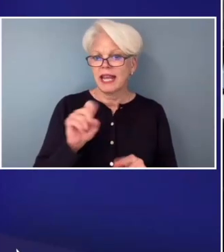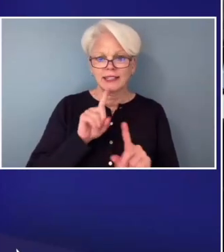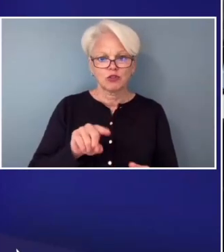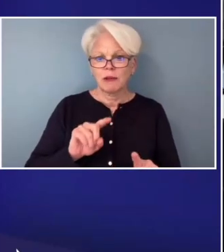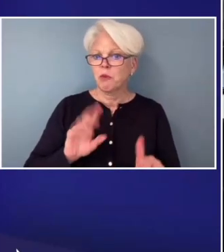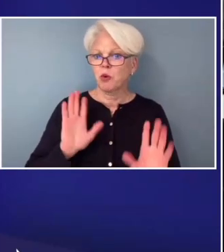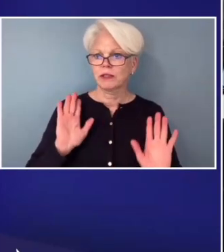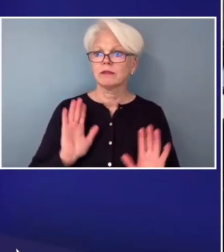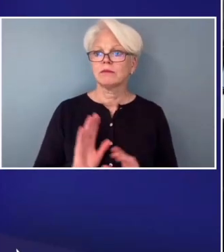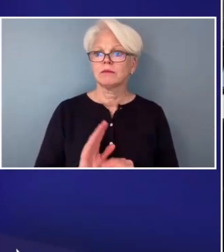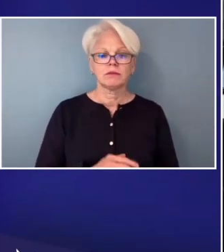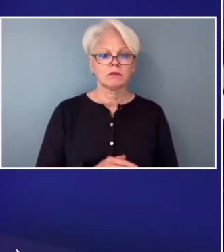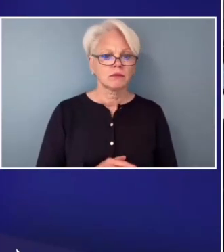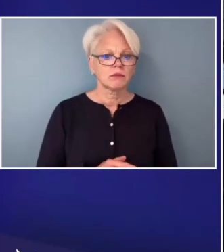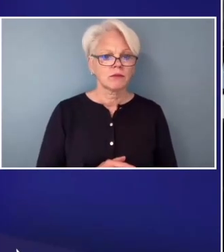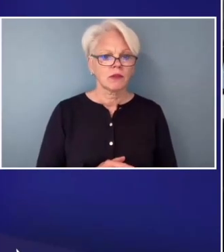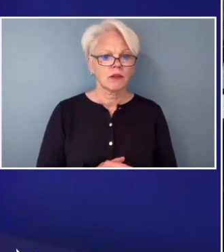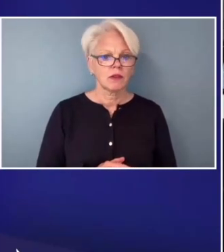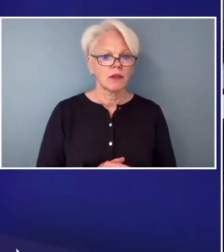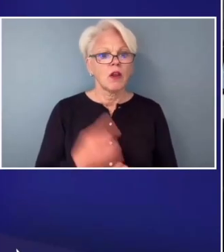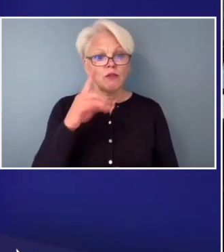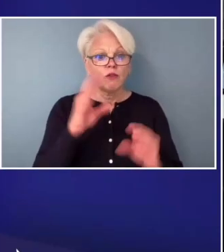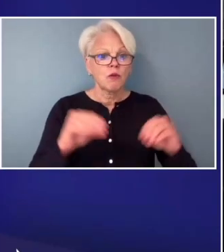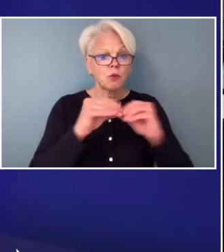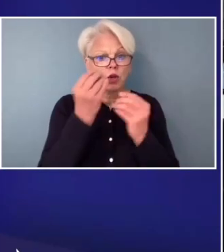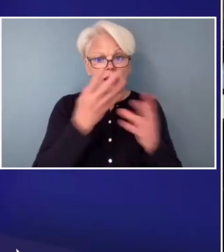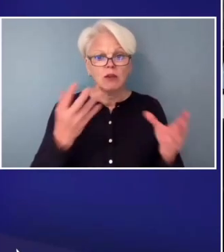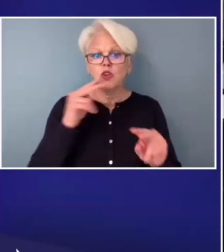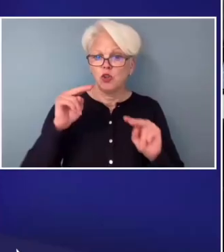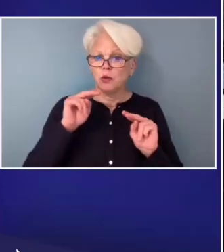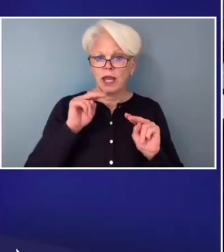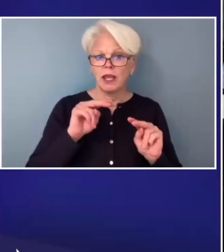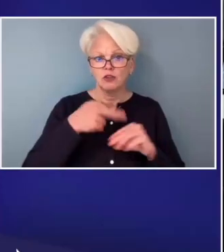So if you want it, for more information, you can refer to our Negreg website.